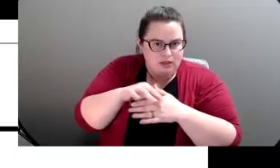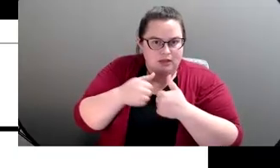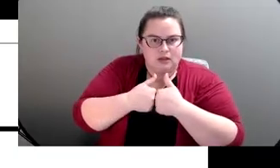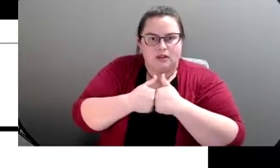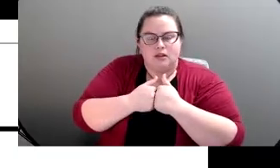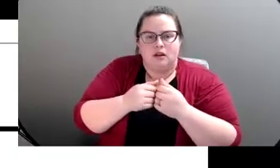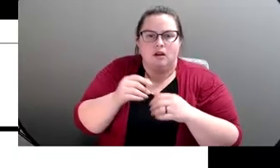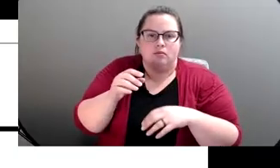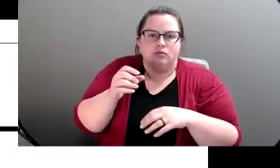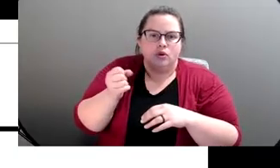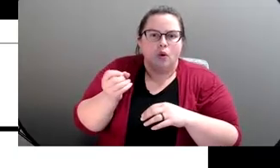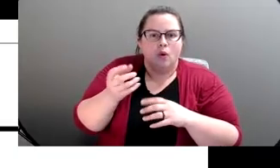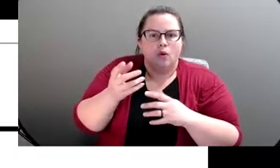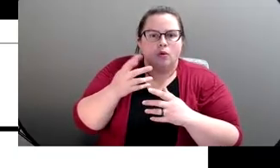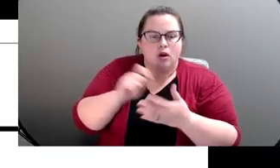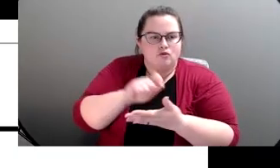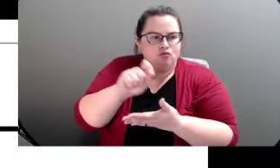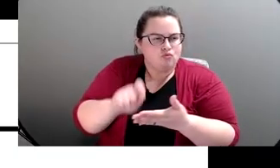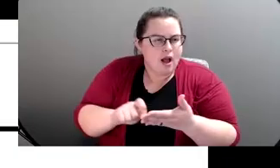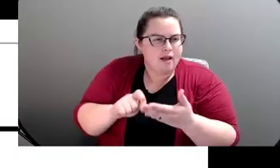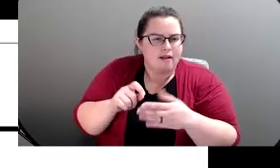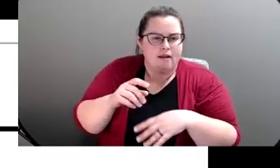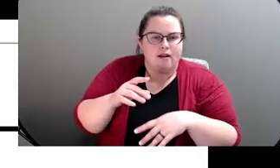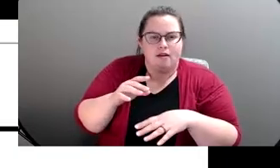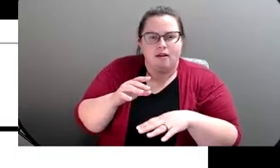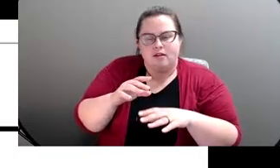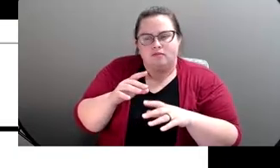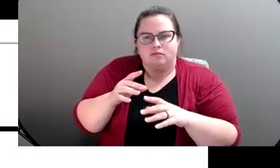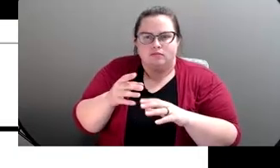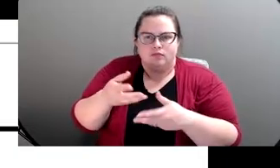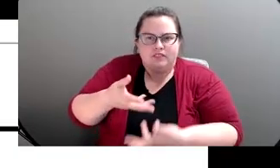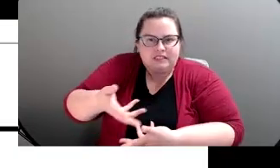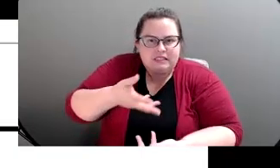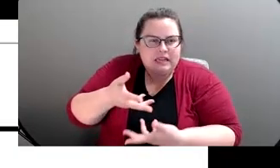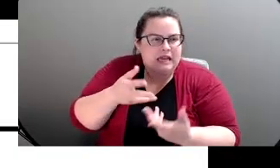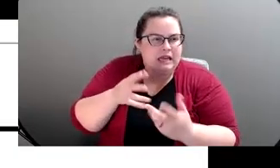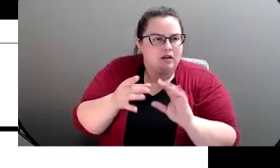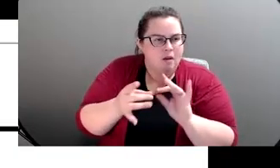So you’re writing those, kind of facilitating comments, asking them probing questions.